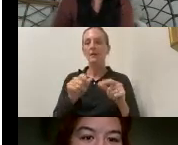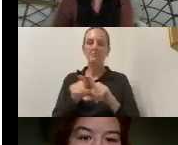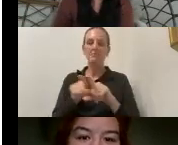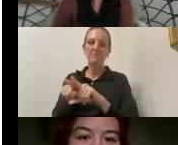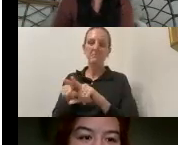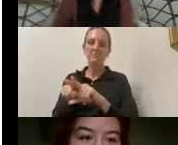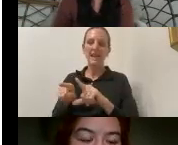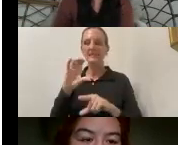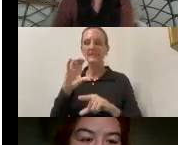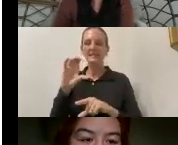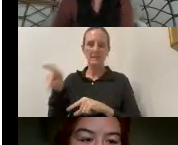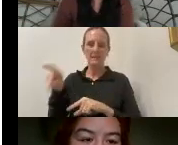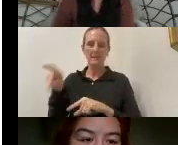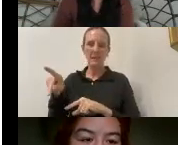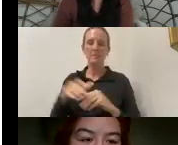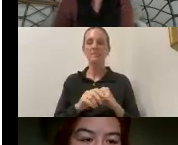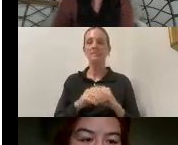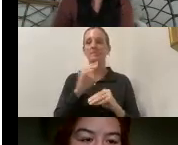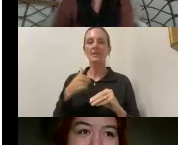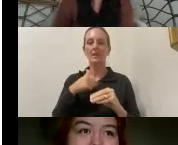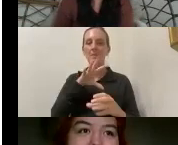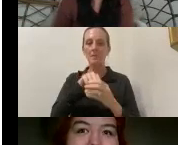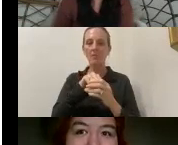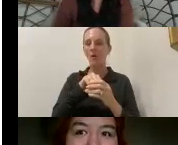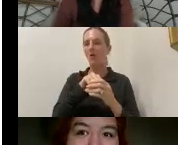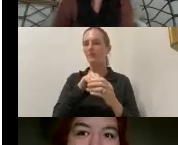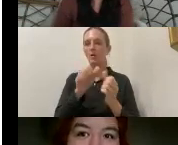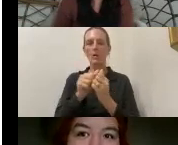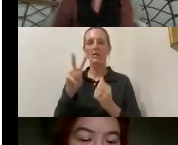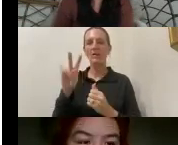And I've been involved in VIDEA now for almost two years.